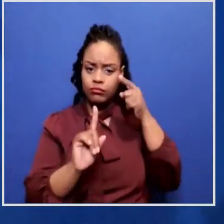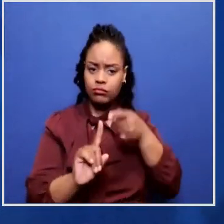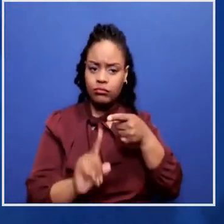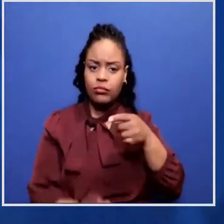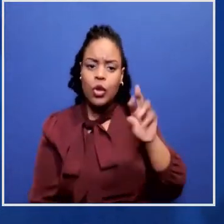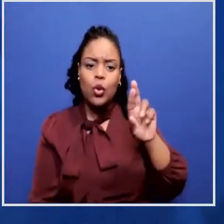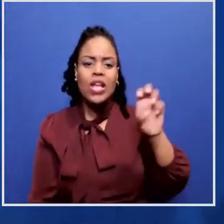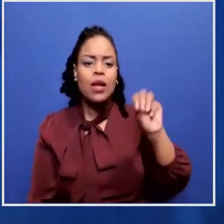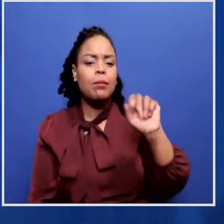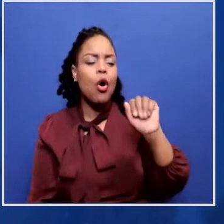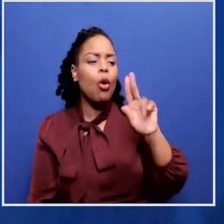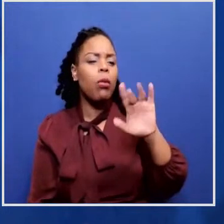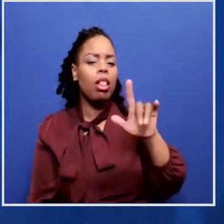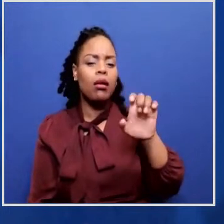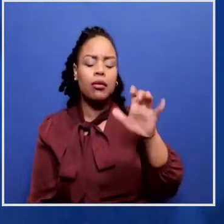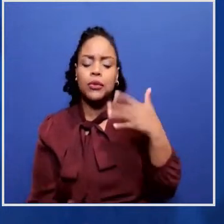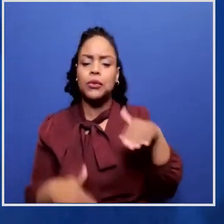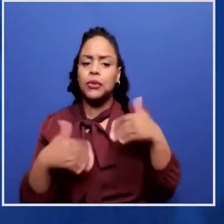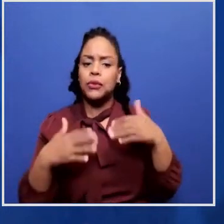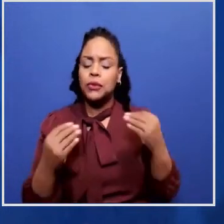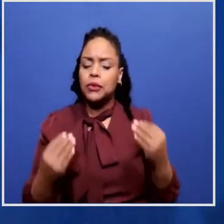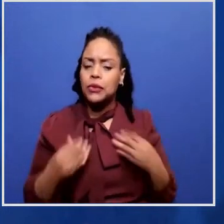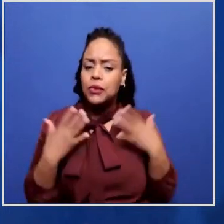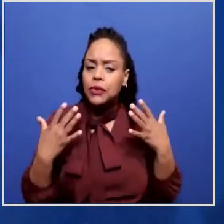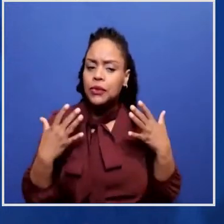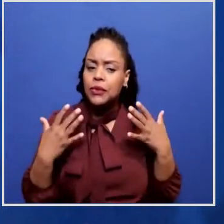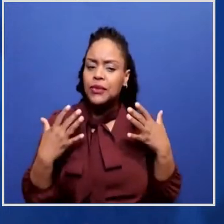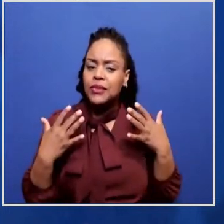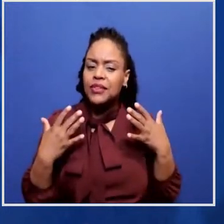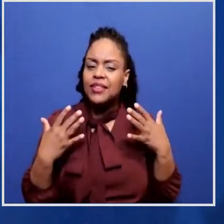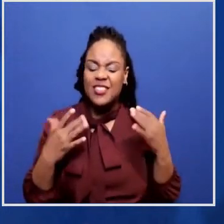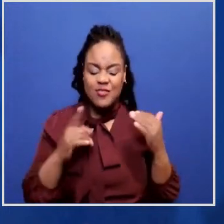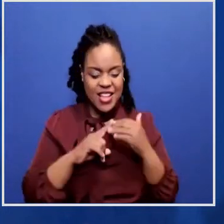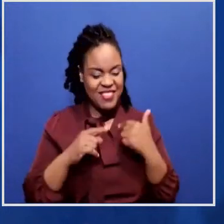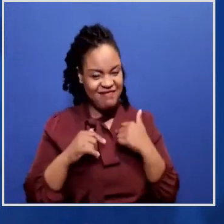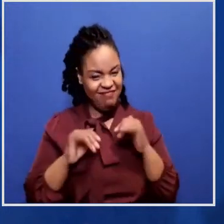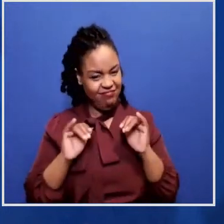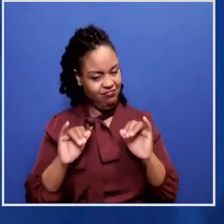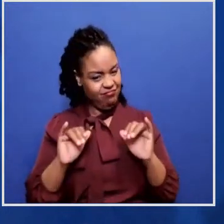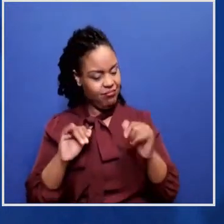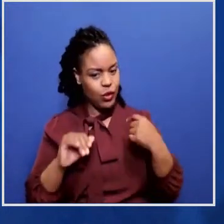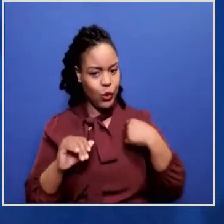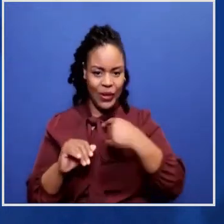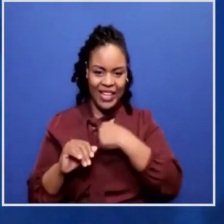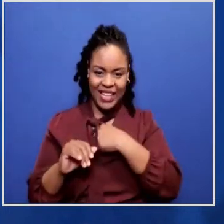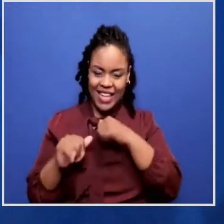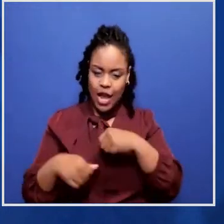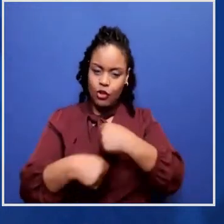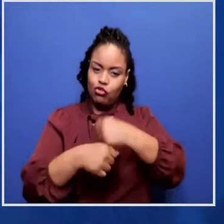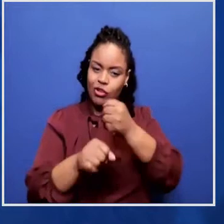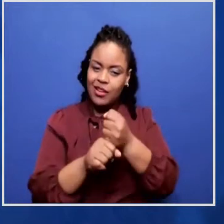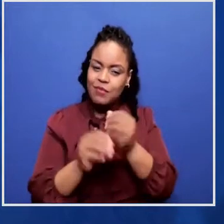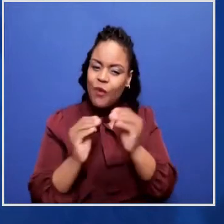WHAT WE EXPECTED. IT WAS REMARKABLE. INSPIRING.